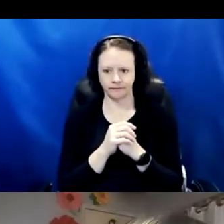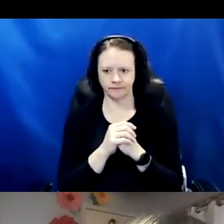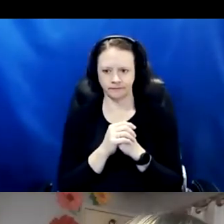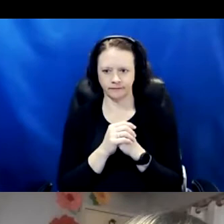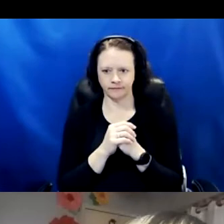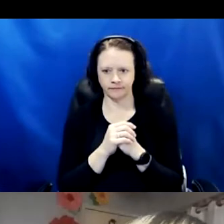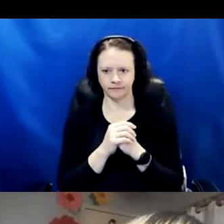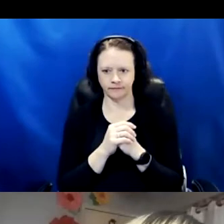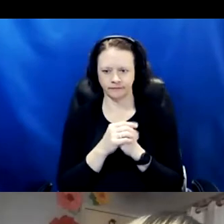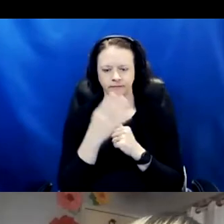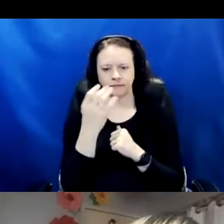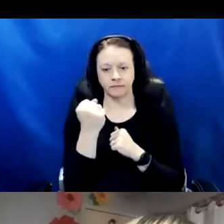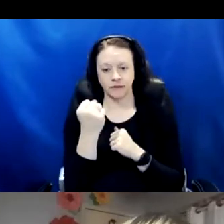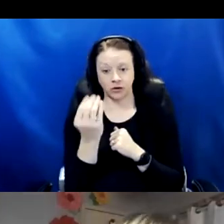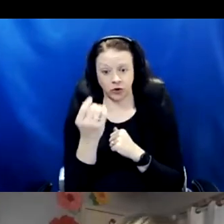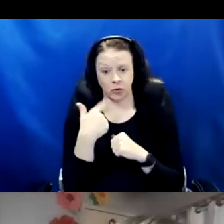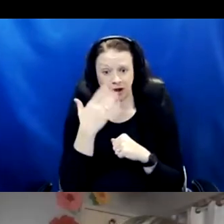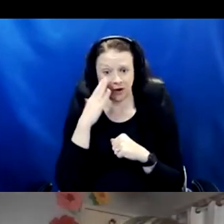So I know that's a lot of information.